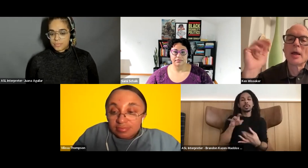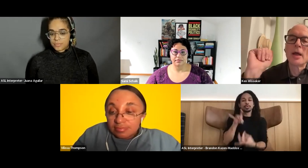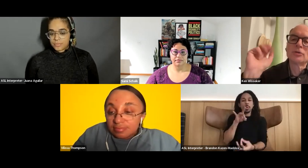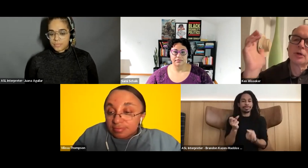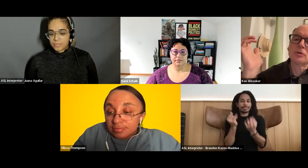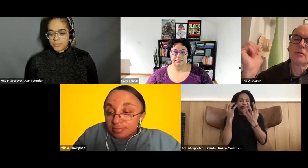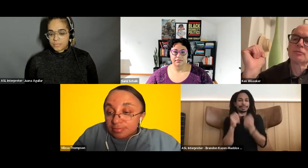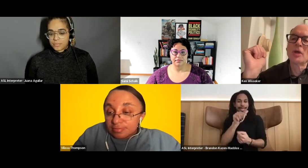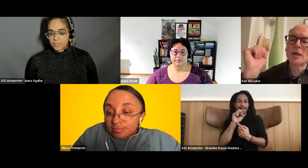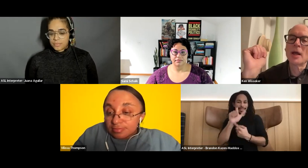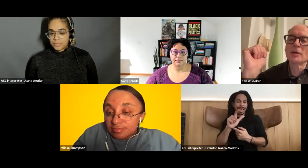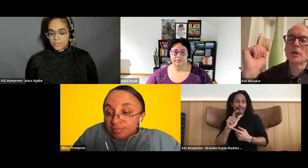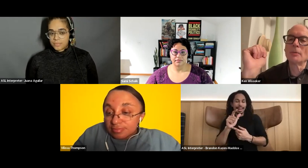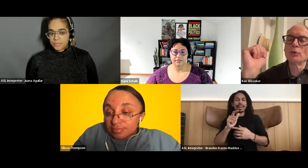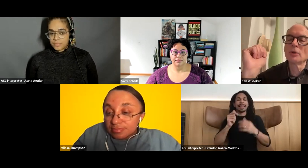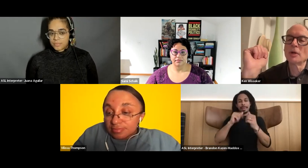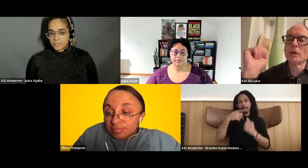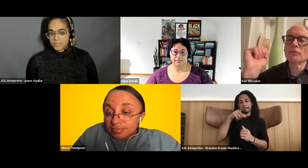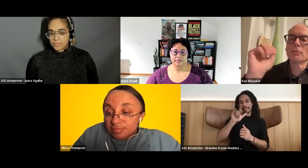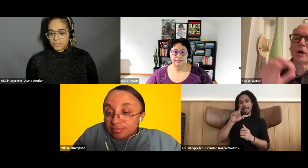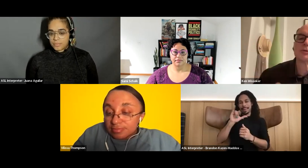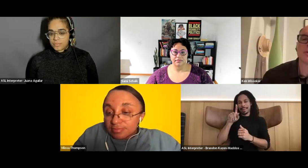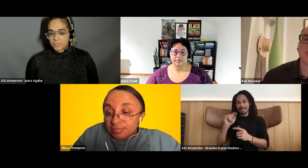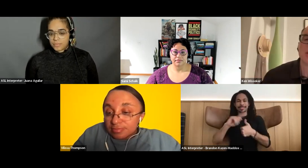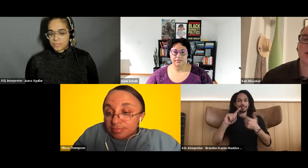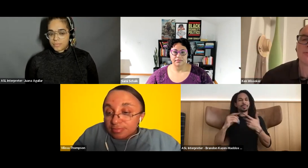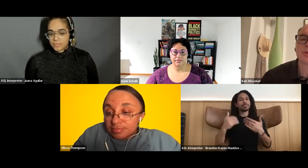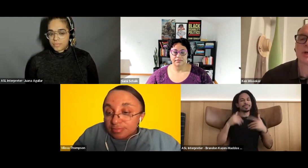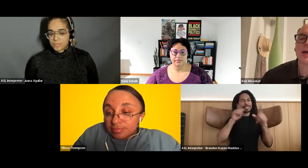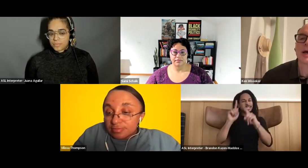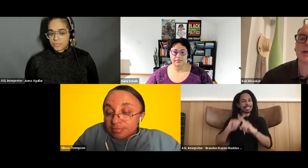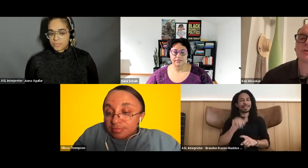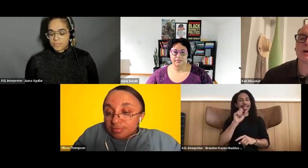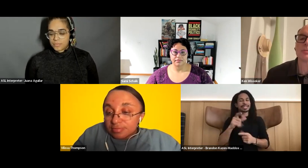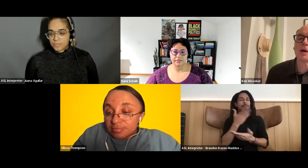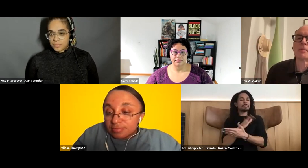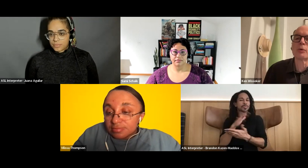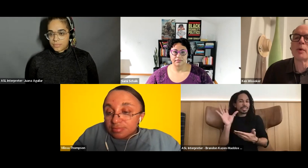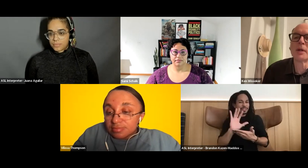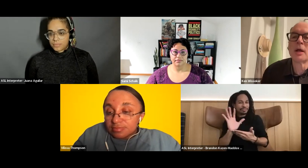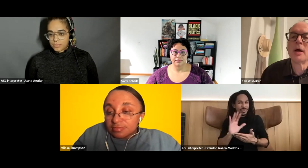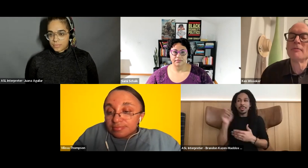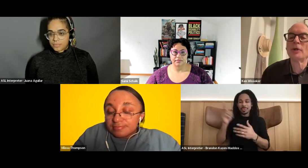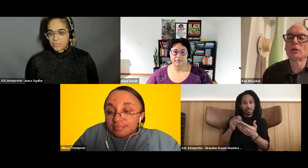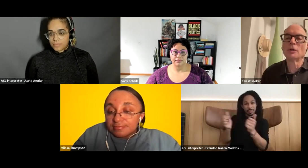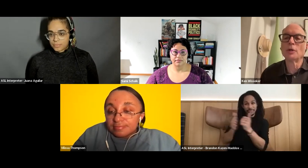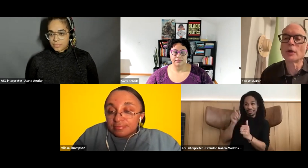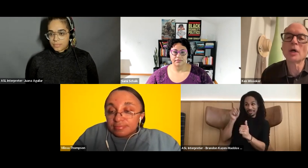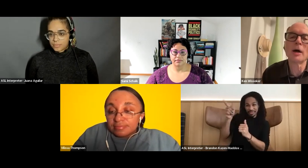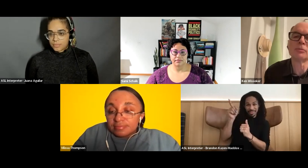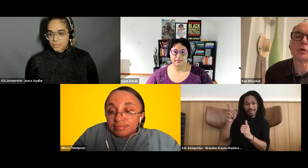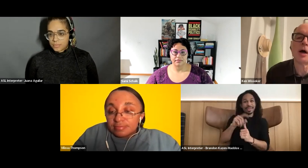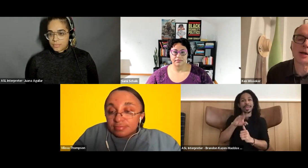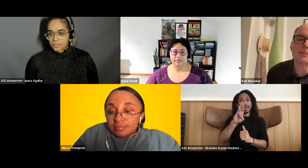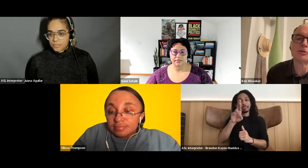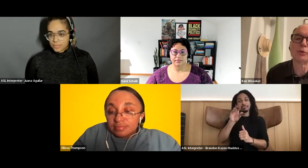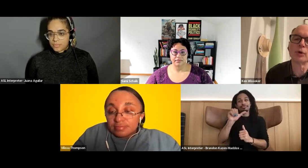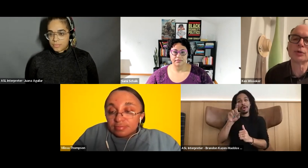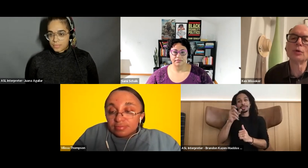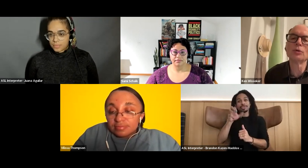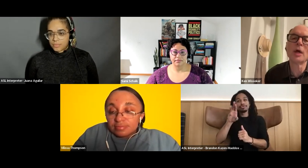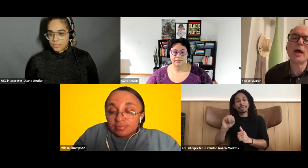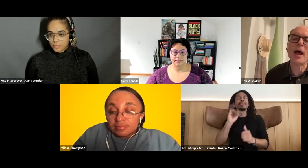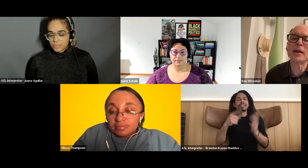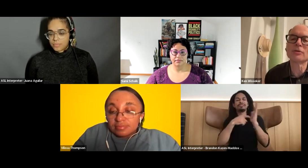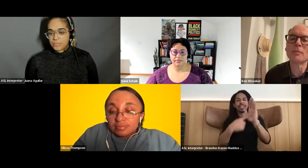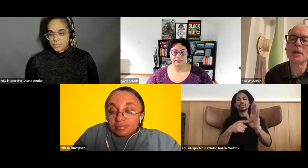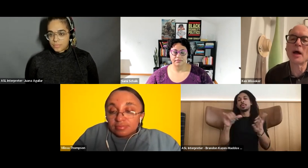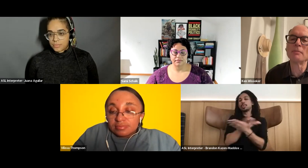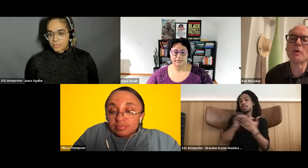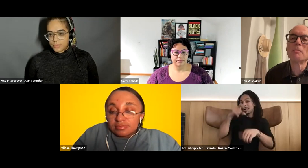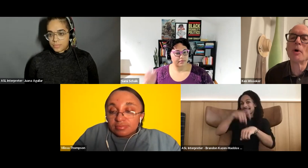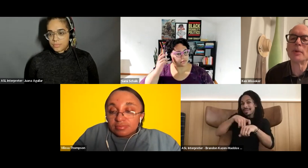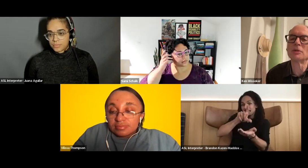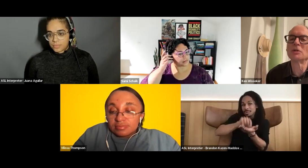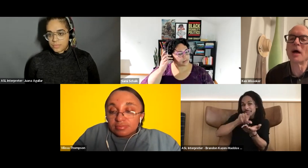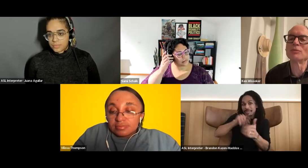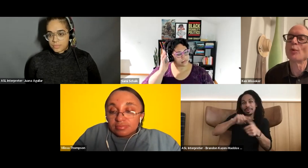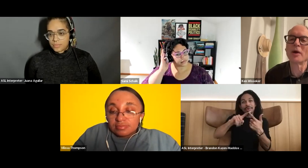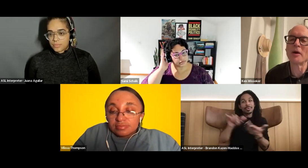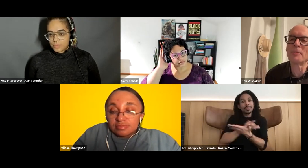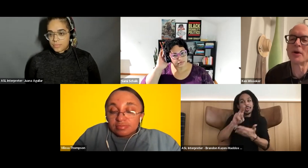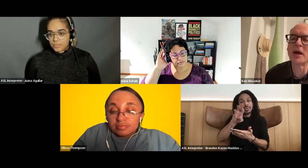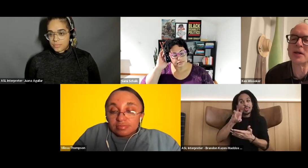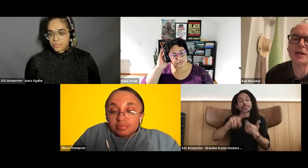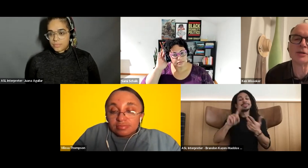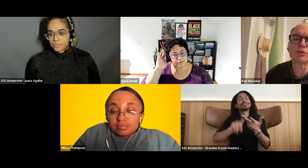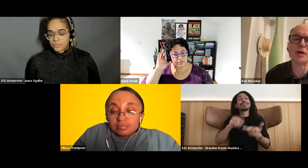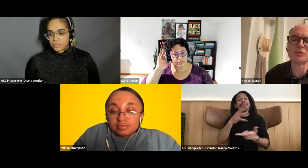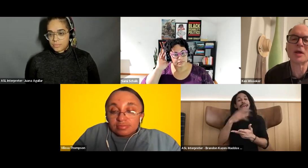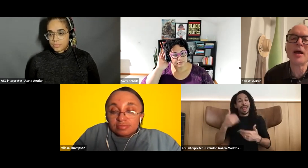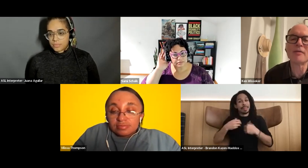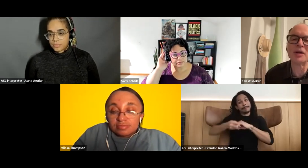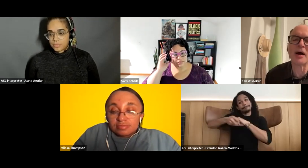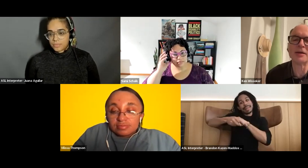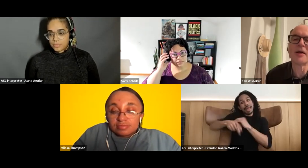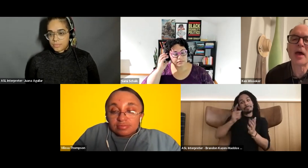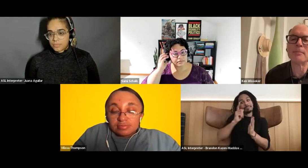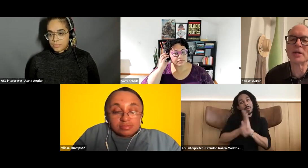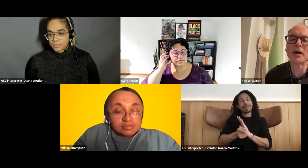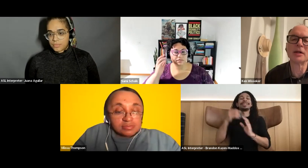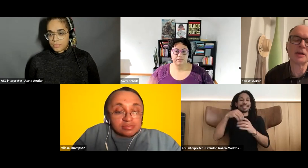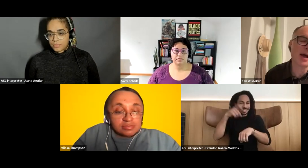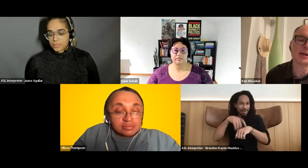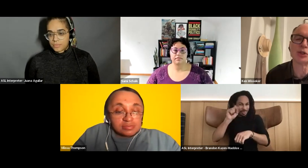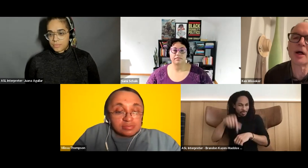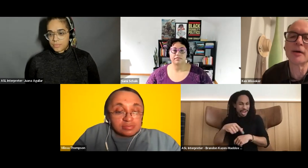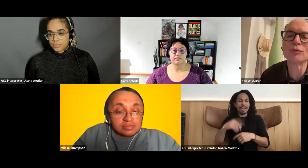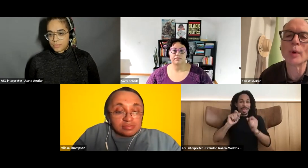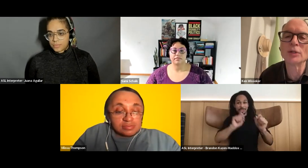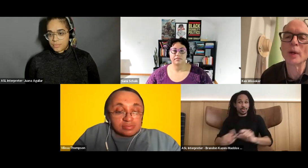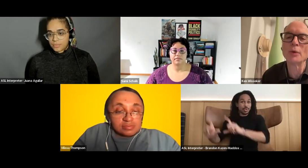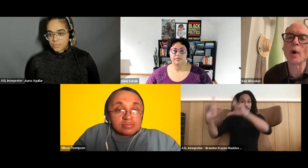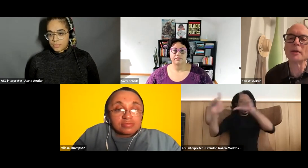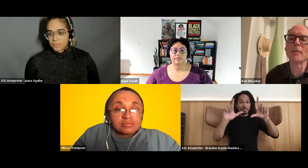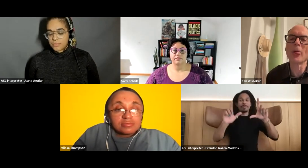Ken Wissoker: a series of 10 asl music videos for Broadstream media featuring iconic songs by black women featured in the New York Times on ABC. World News, and as the midnight moment in Times Square, appearing on AV screens every night at midnight back in July of 2021